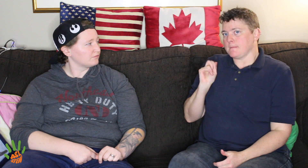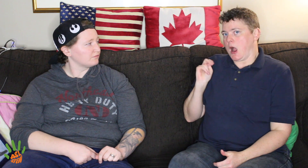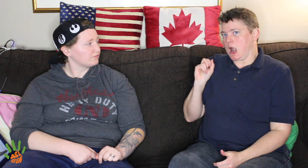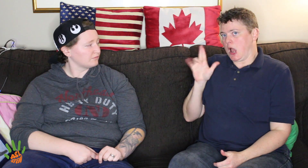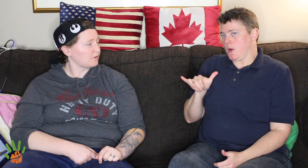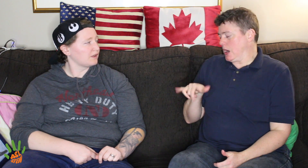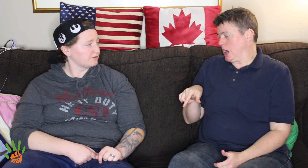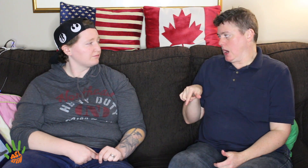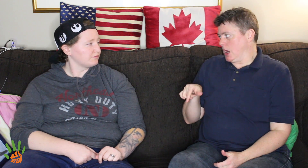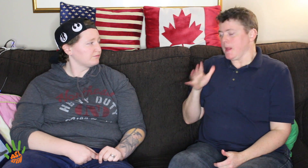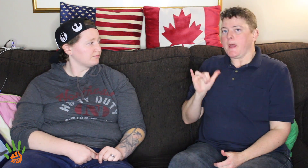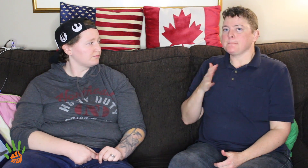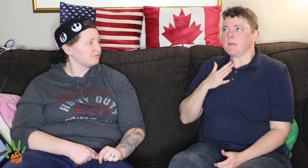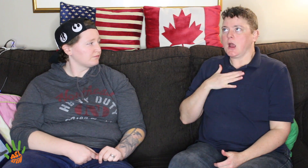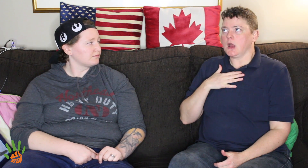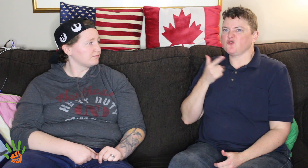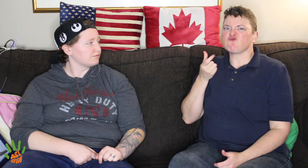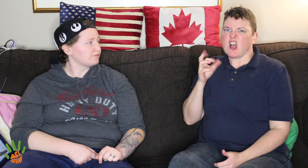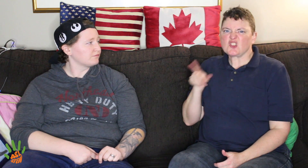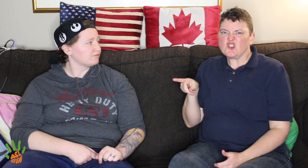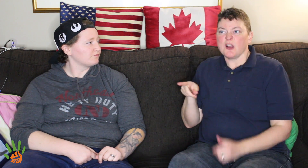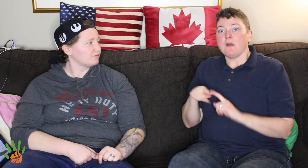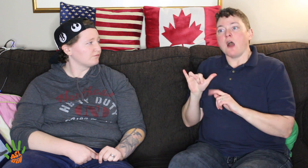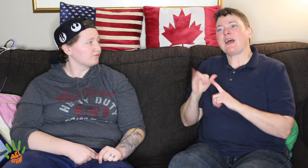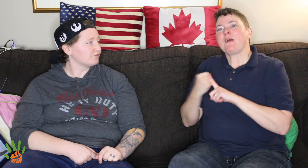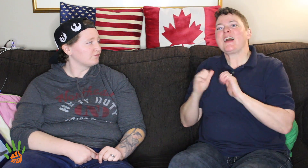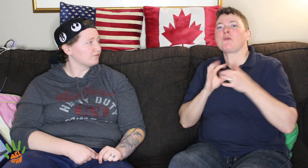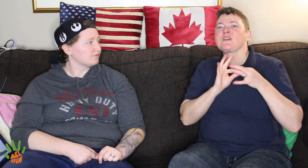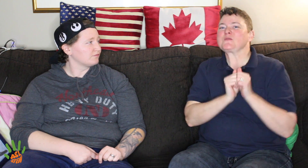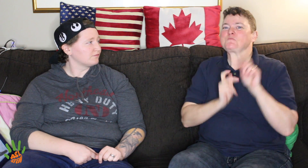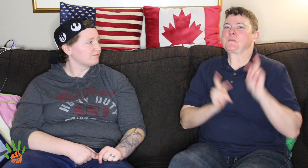I would say maybe more non-binary. I guess that'd be considered the gender.